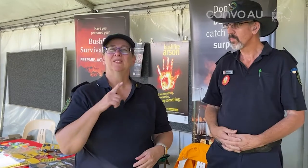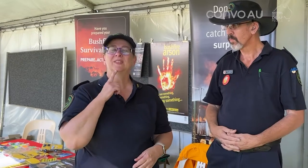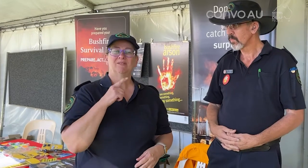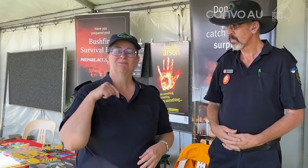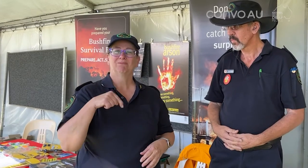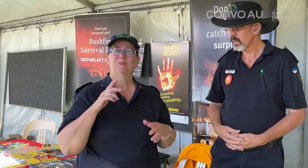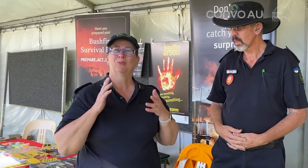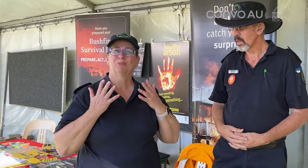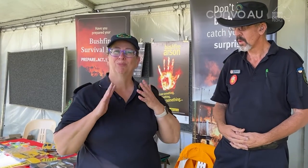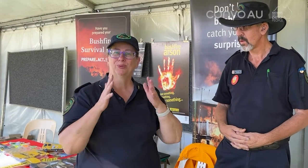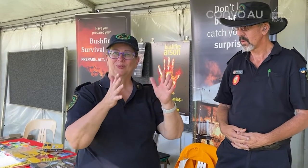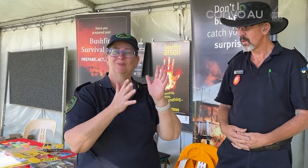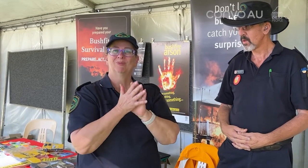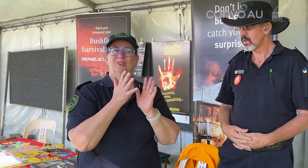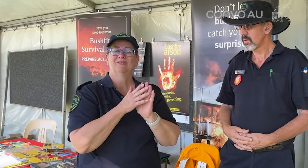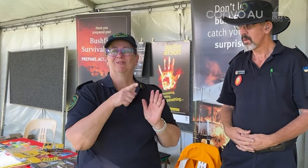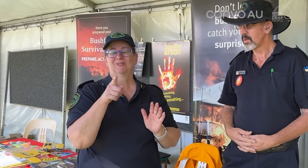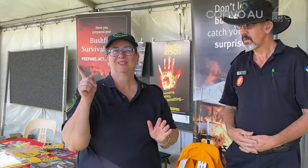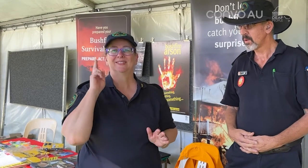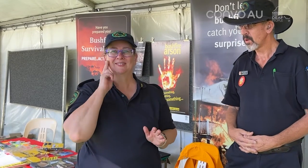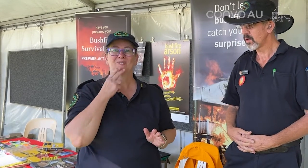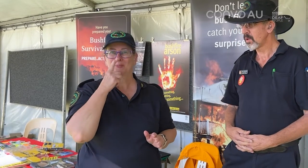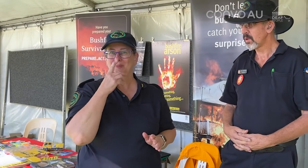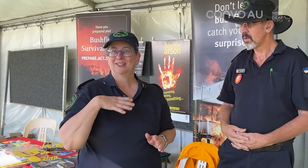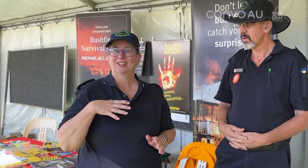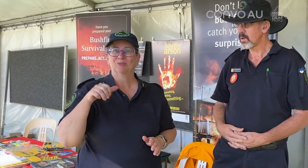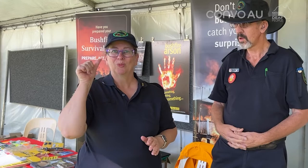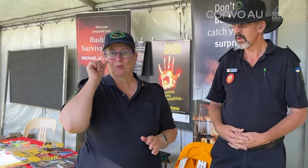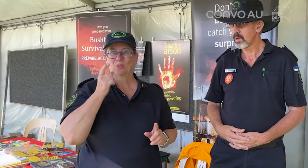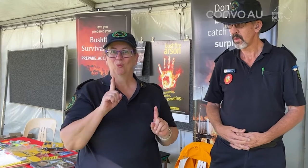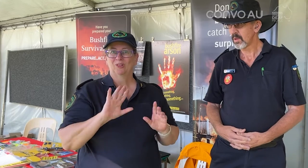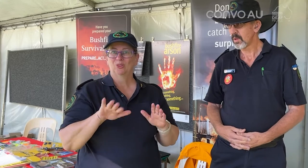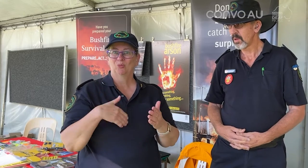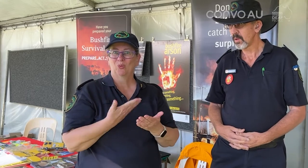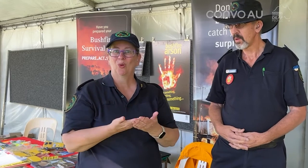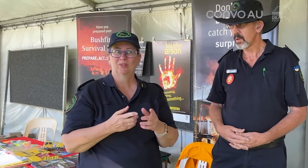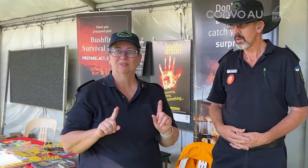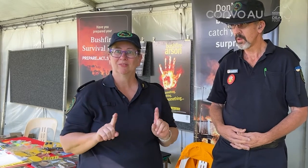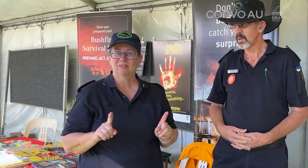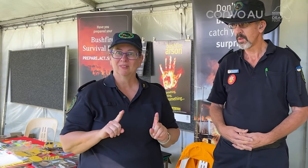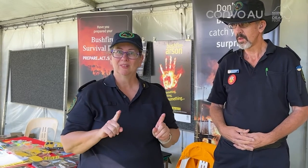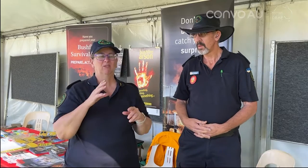During bushfires Deaf people need to be aware of what is going on.